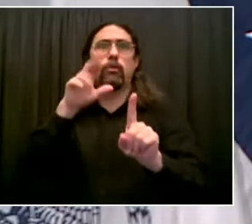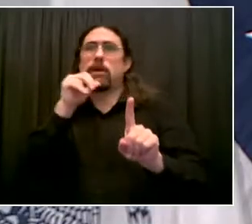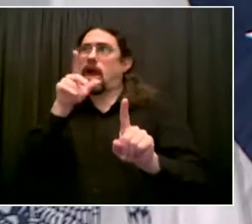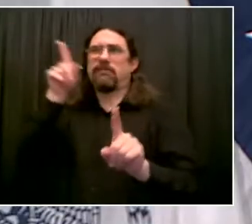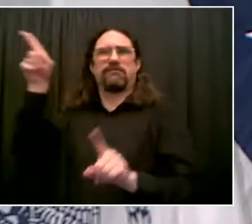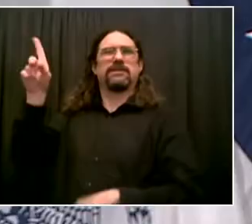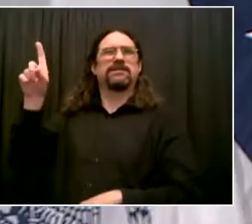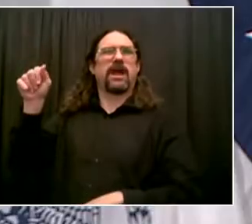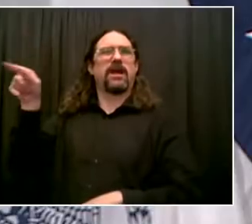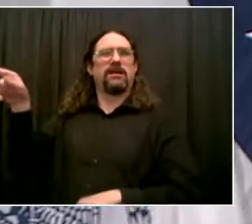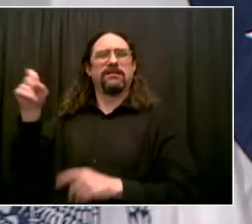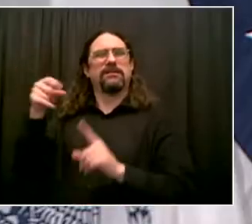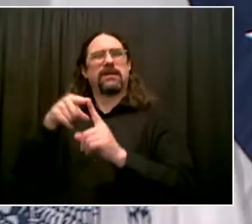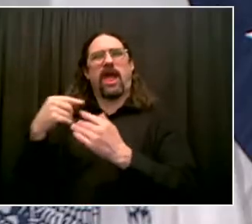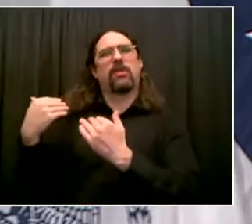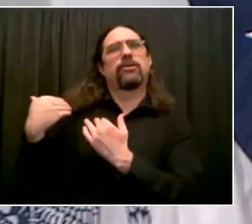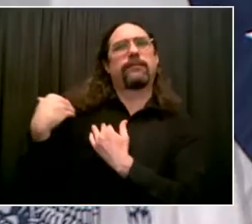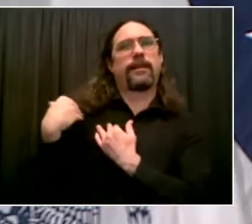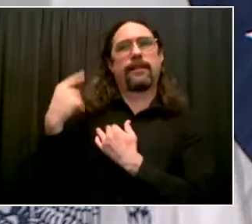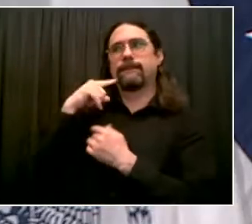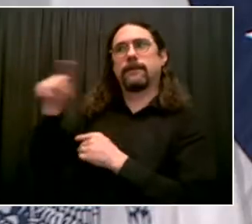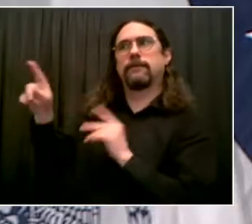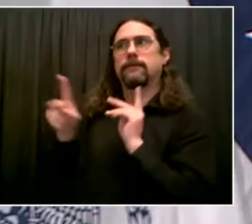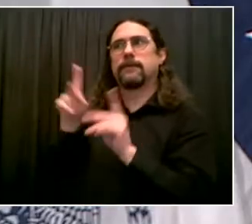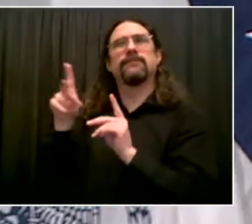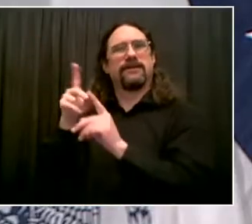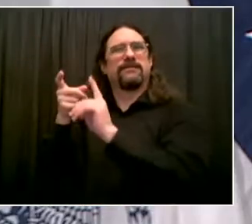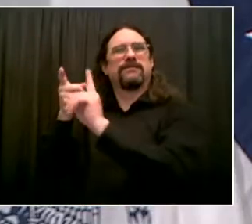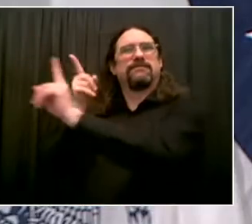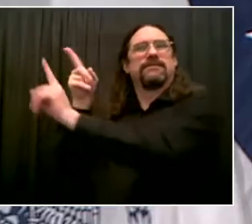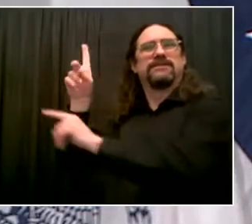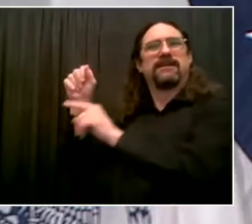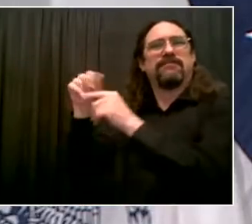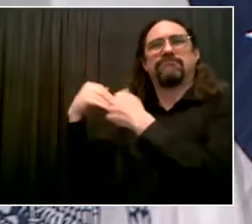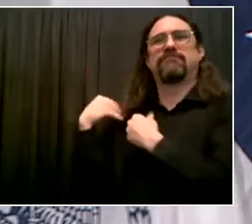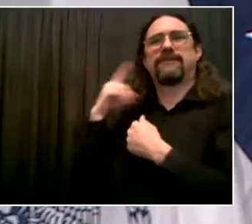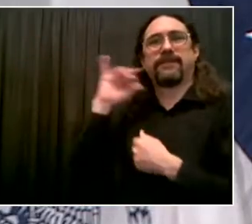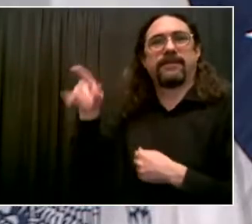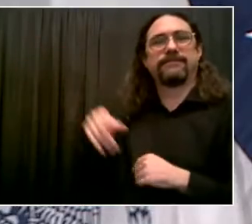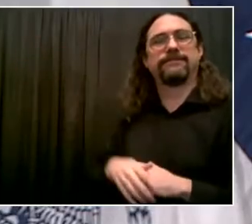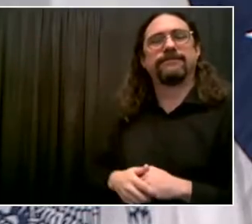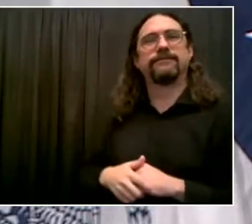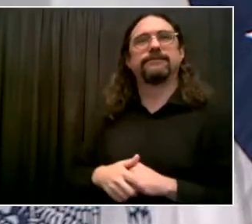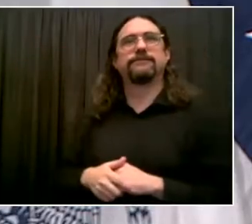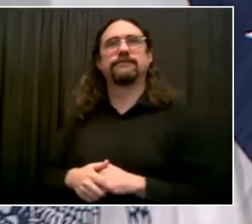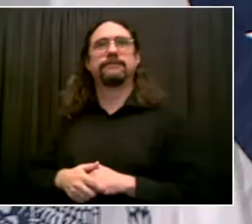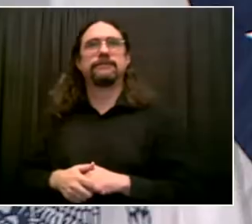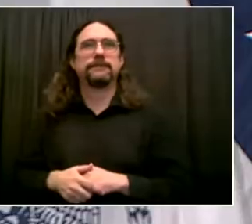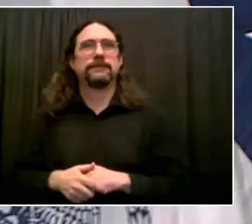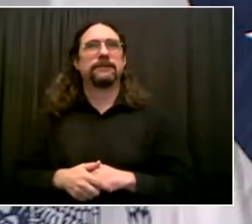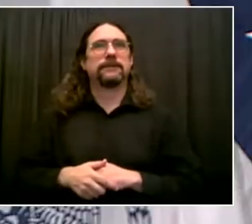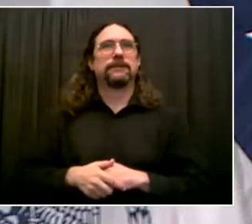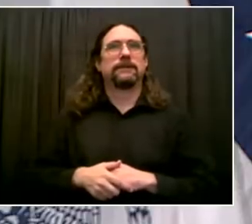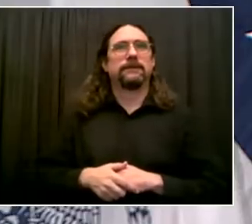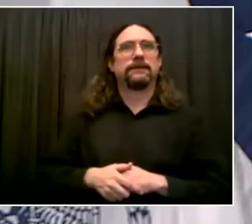POLICING AND NEIGHBORHOOD SOLUTIONS TO VIOLENCE. SO -- I WANT TO TURN NOW TO THE